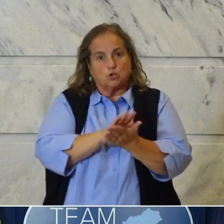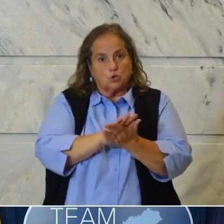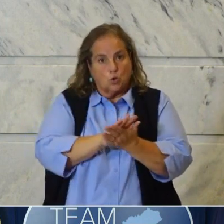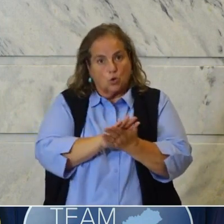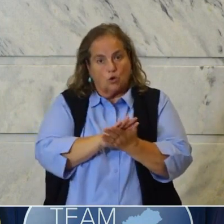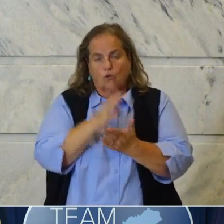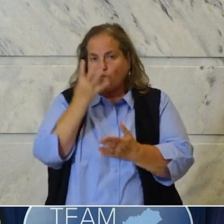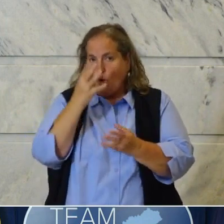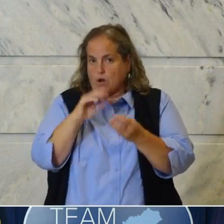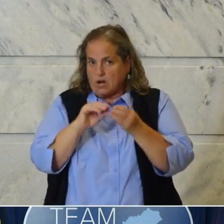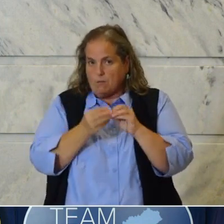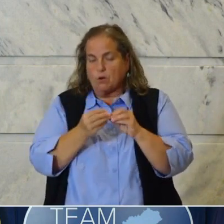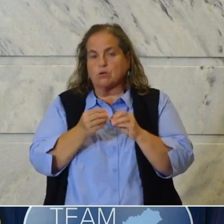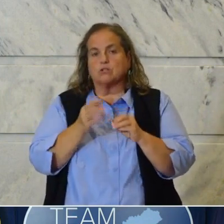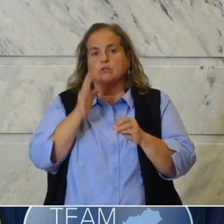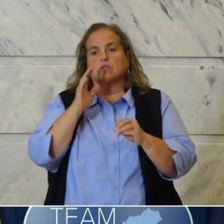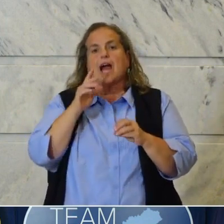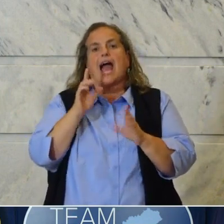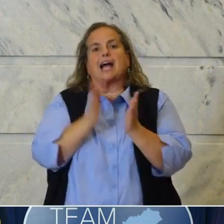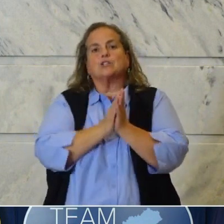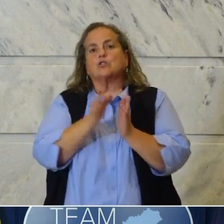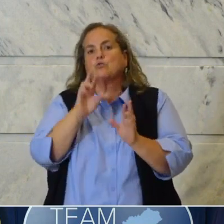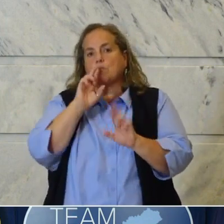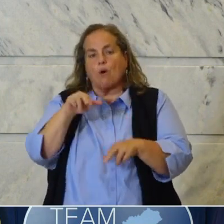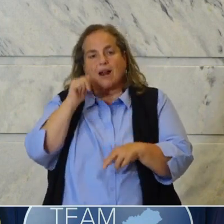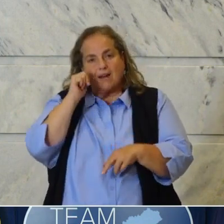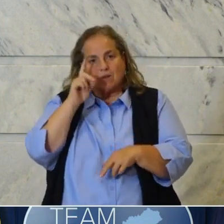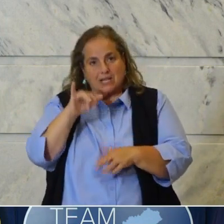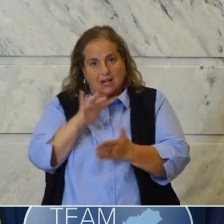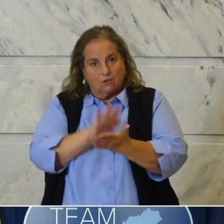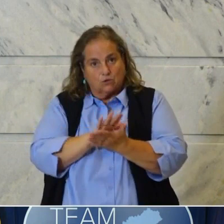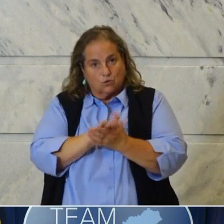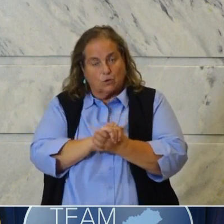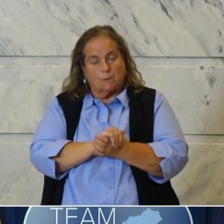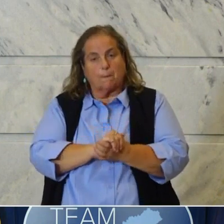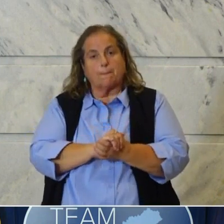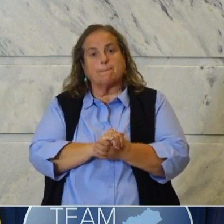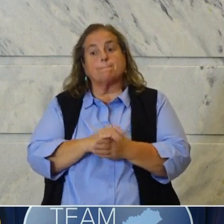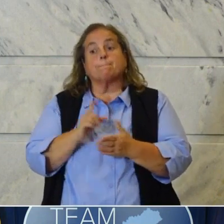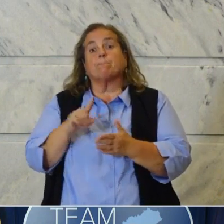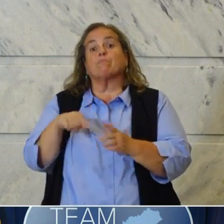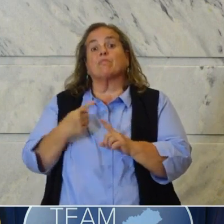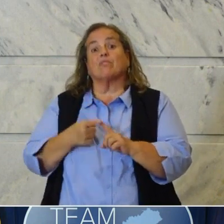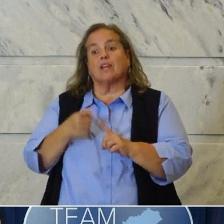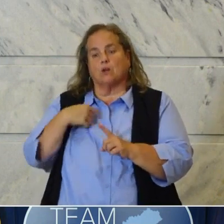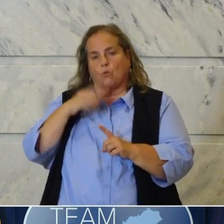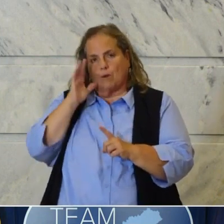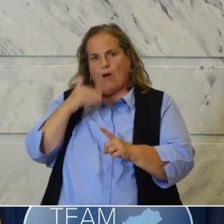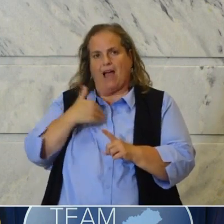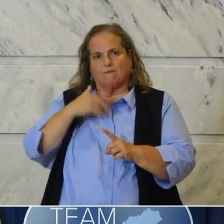real time and ask you to report every day that school's in session. And so then we'll have for the public something they can just go and see. And